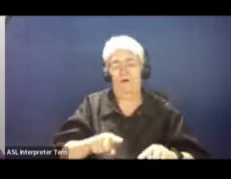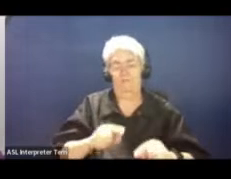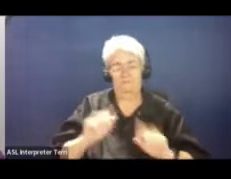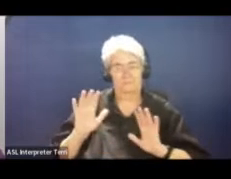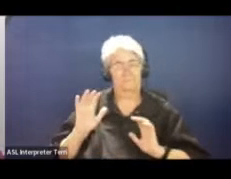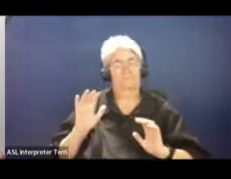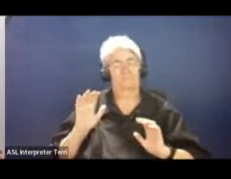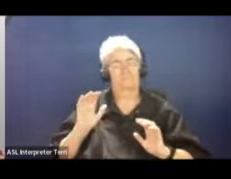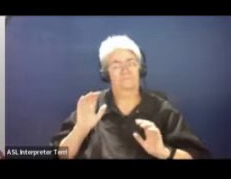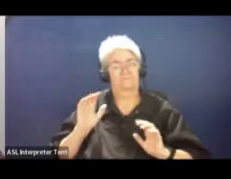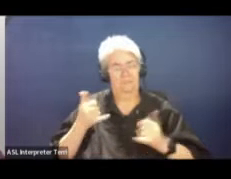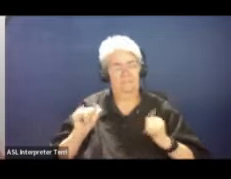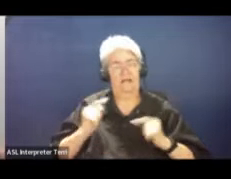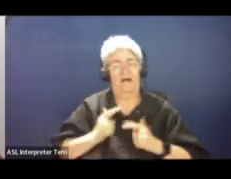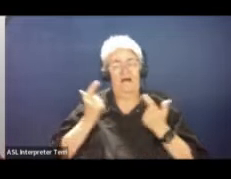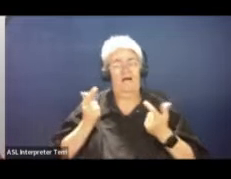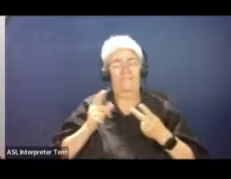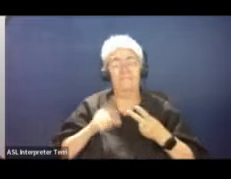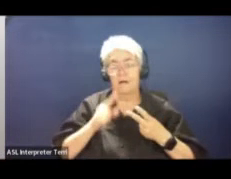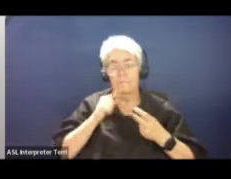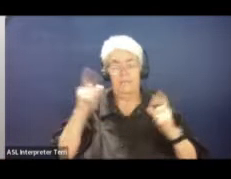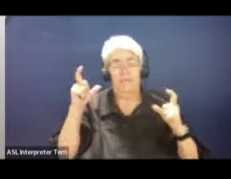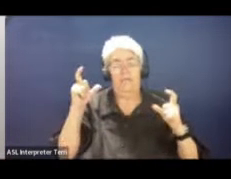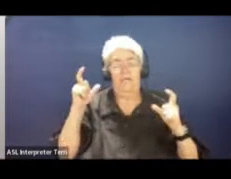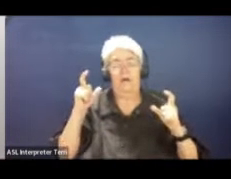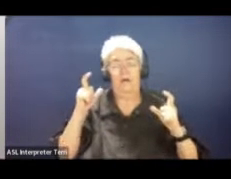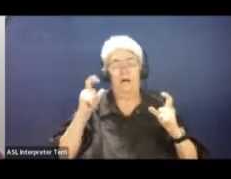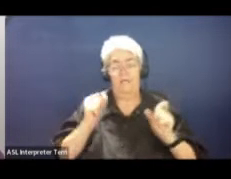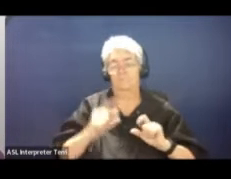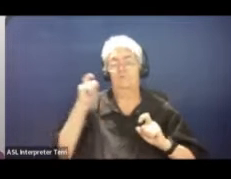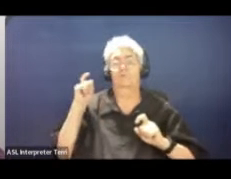lot of visceral reactions of big eyes and pushback of the